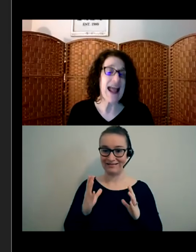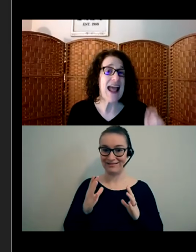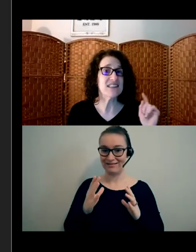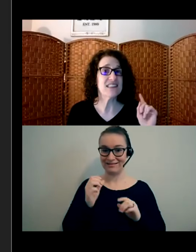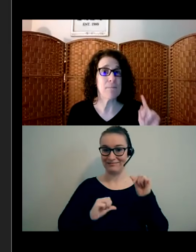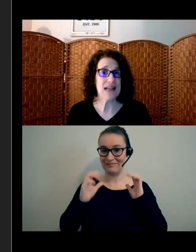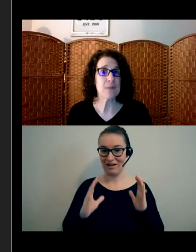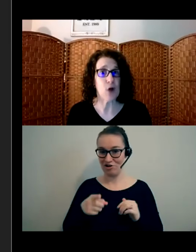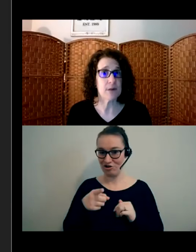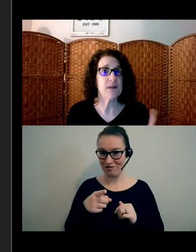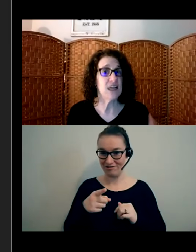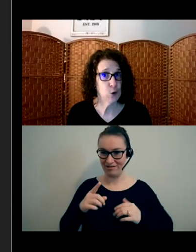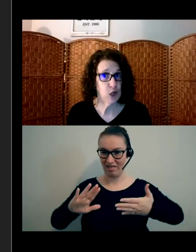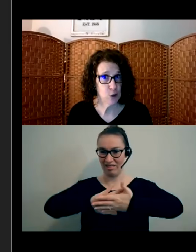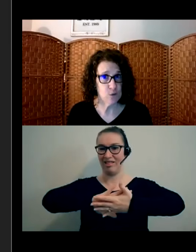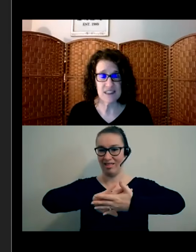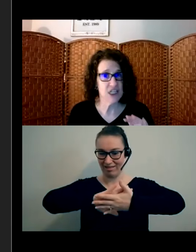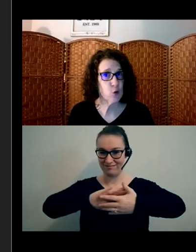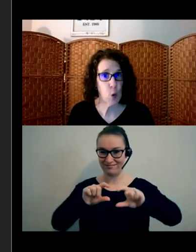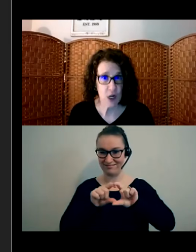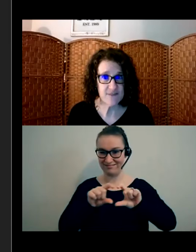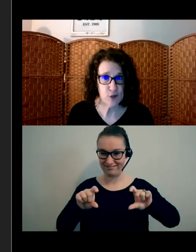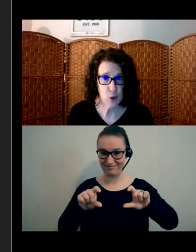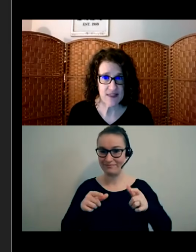And this is a big problem, and Hulu is notorious for doing this.